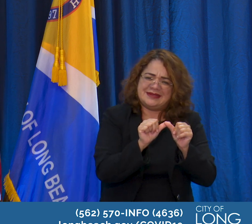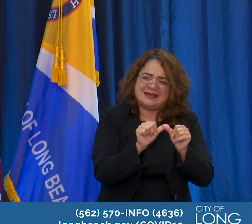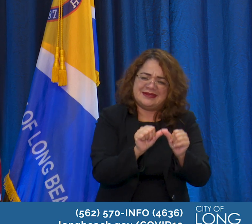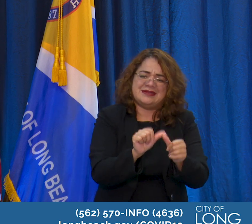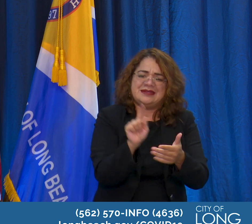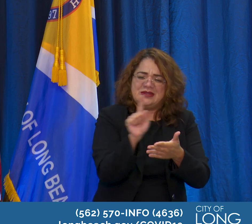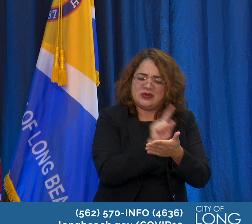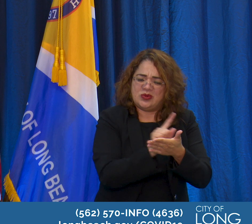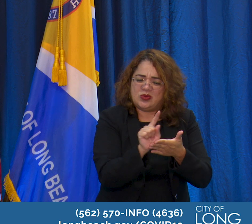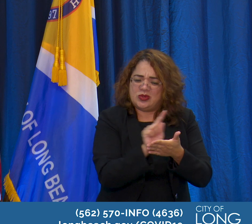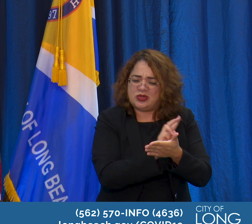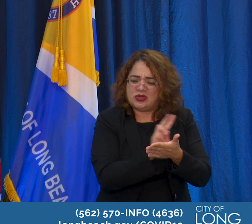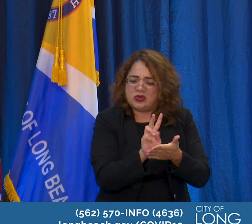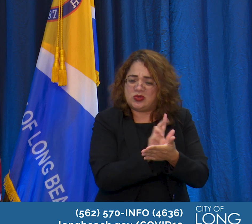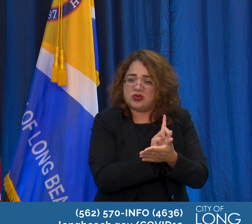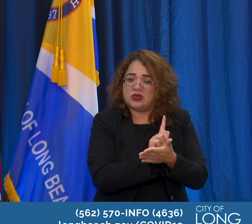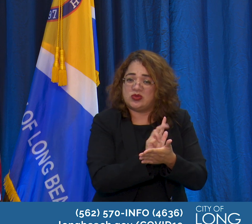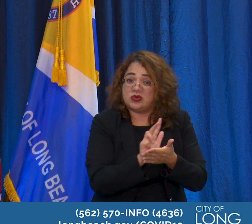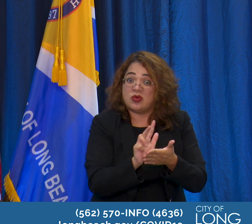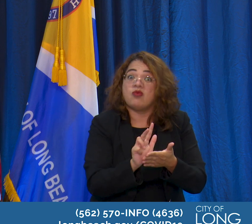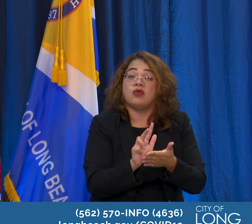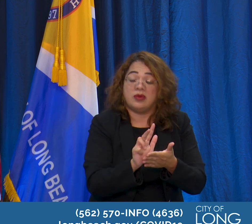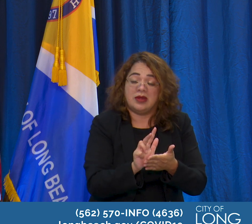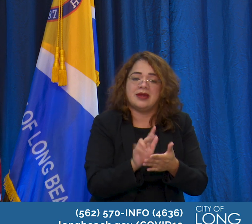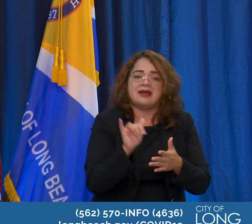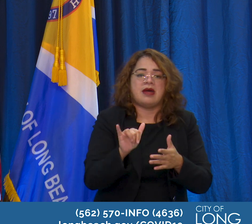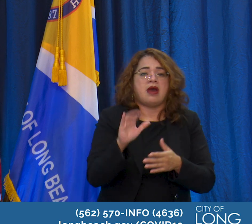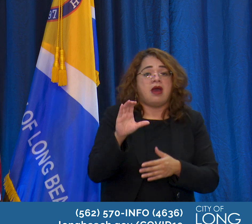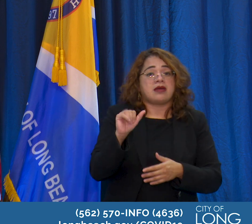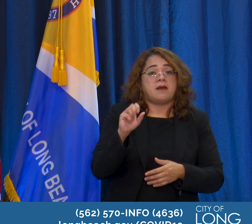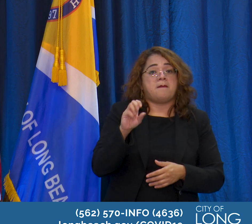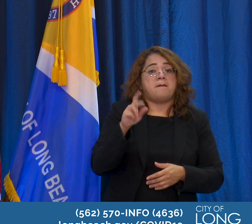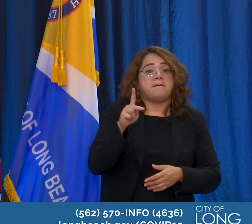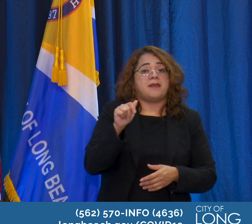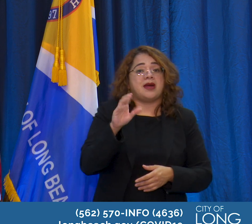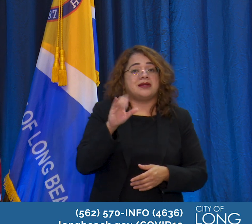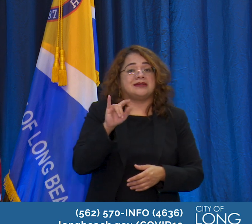those capacity numbers will also change for our salons and barber shops.